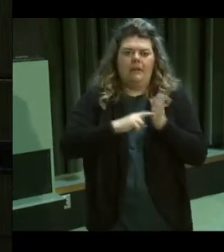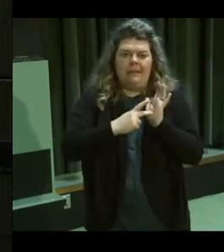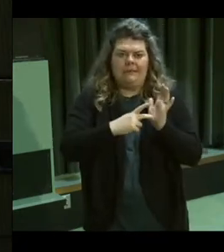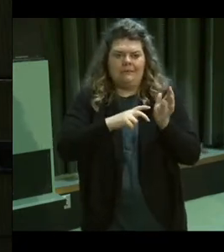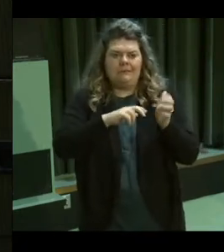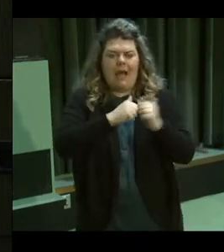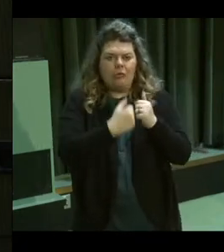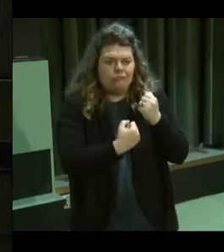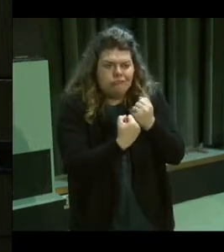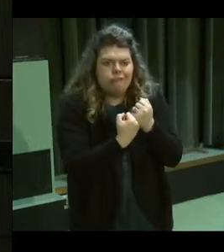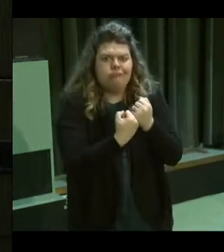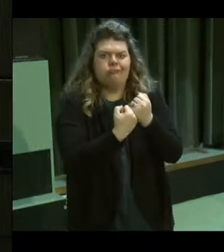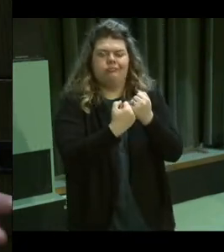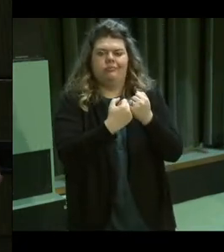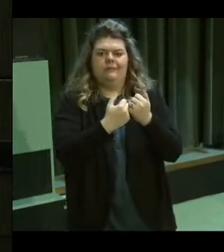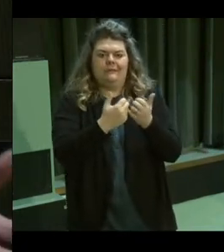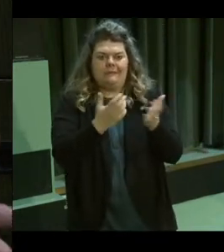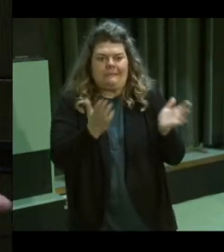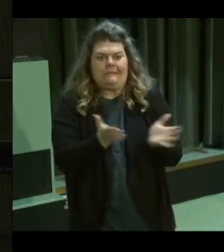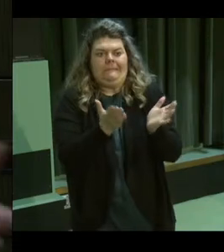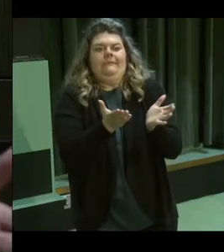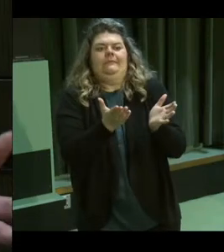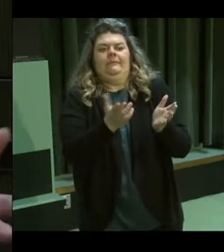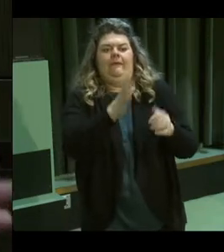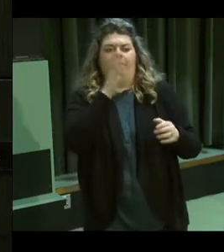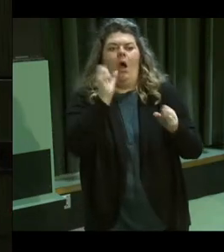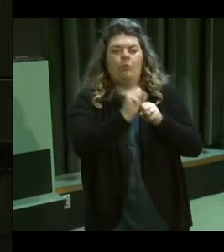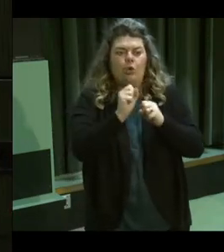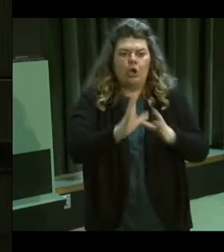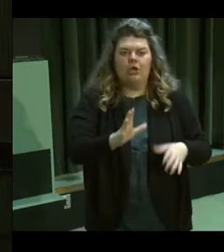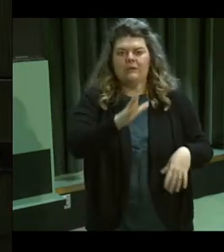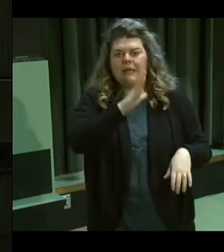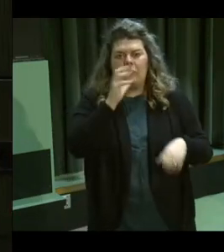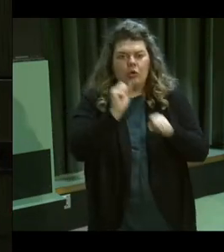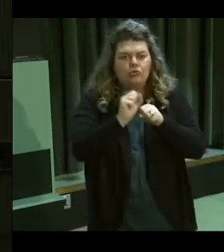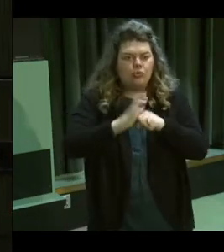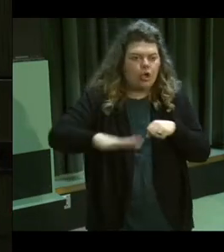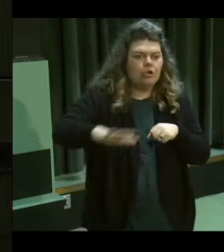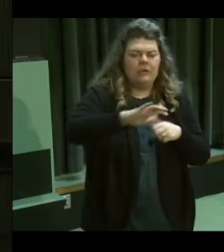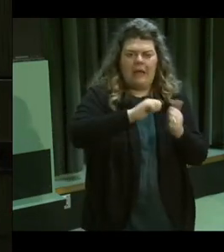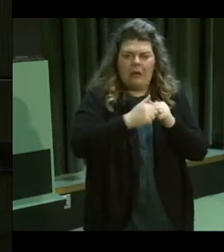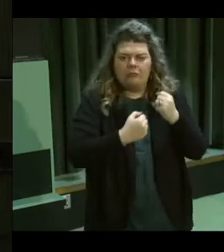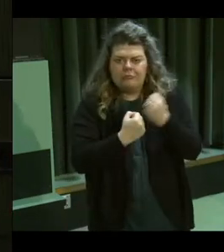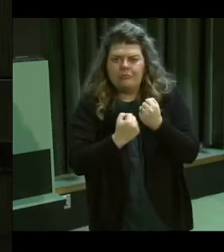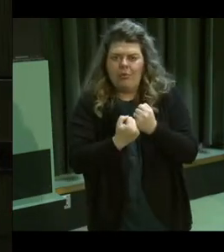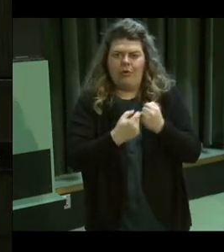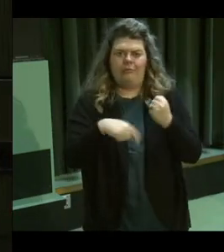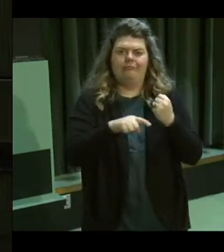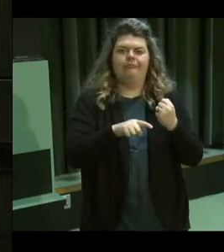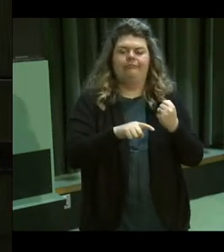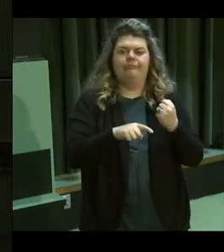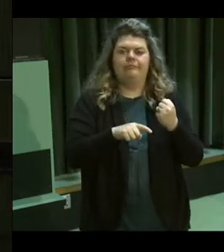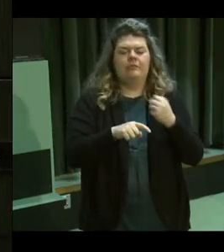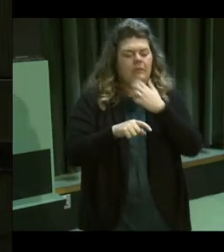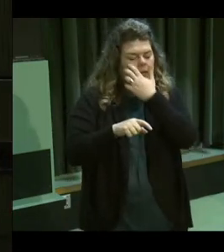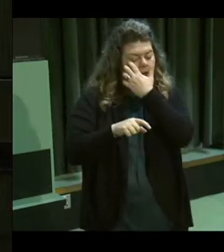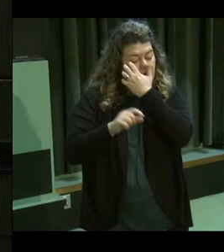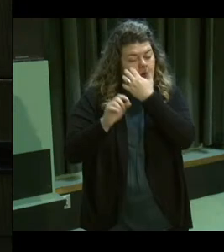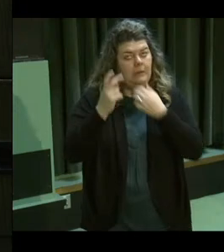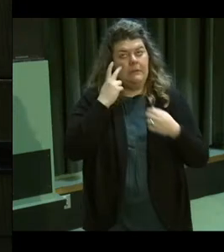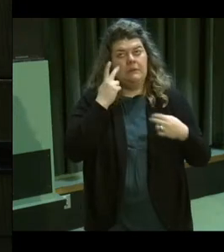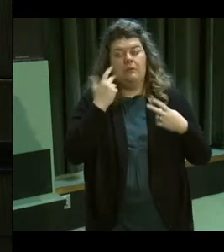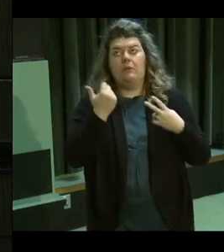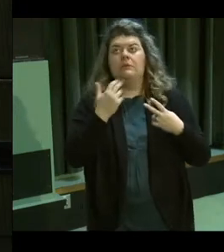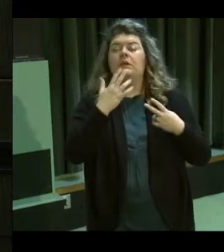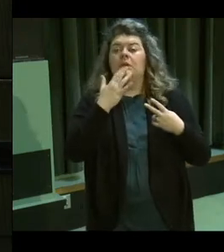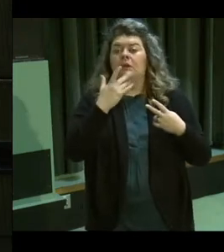can do to help, to help farm